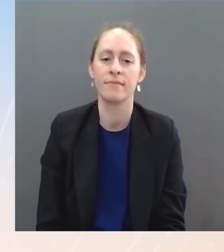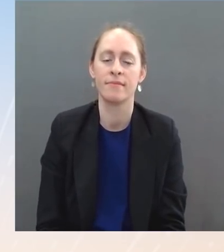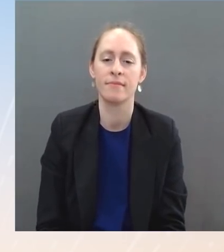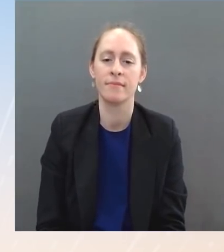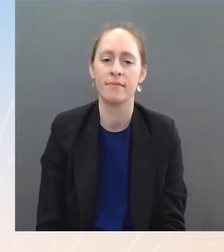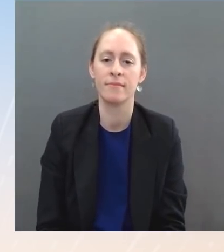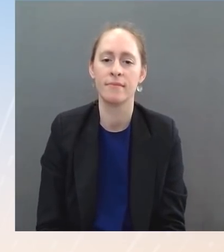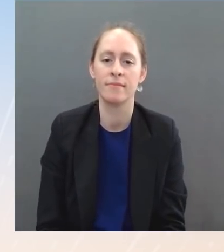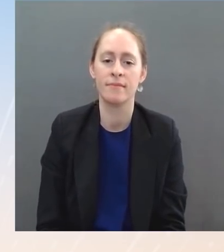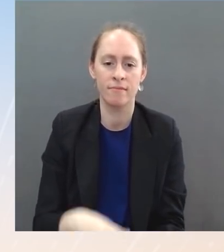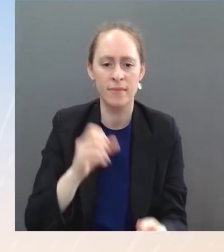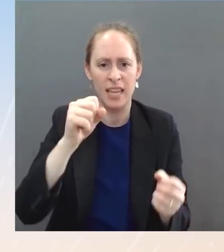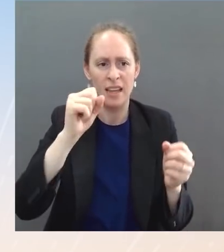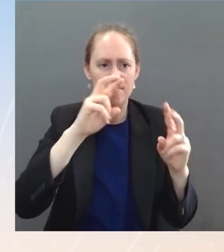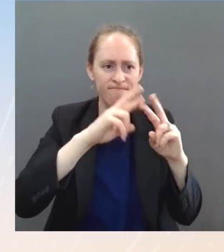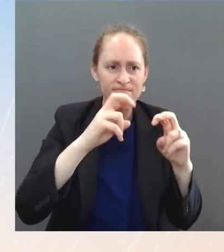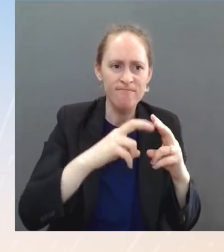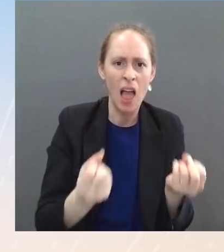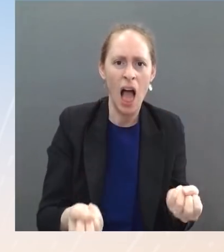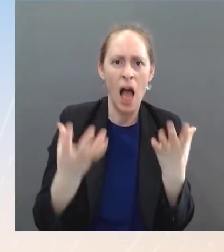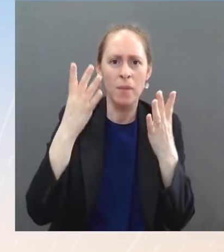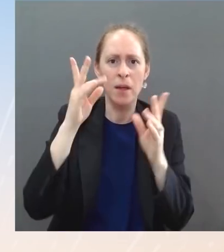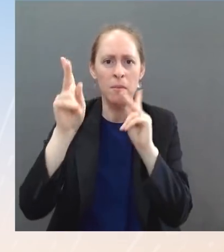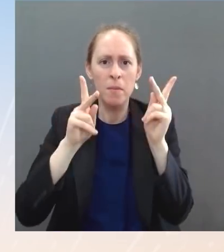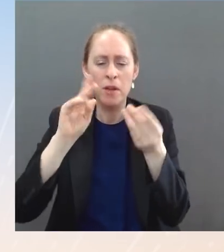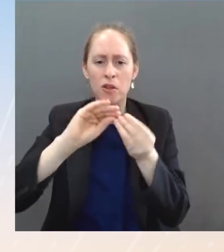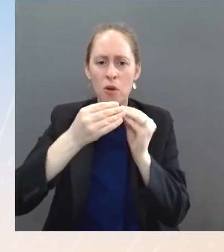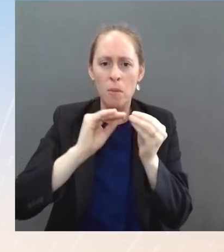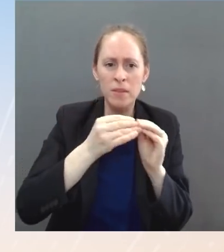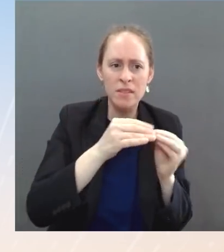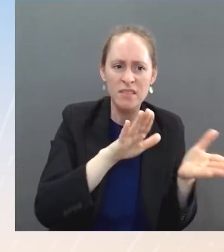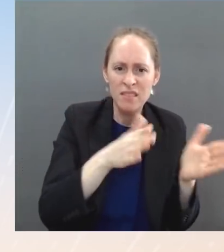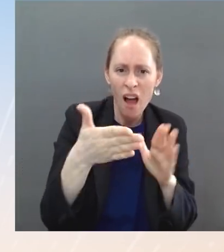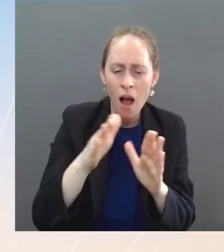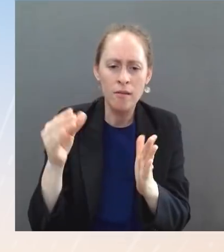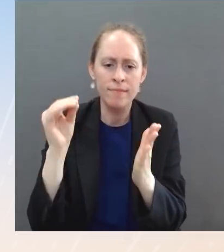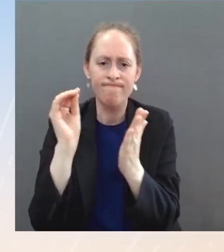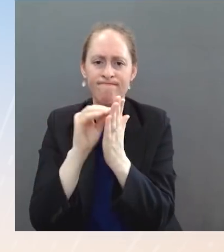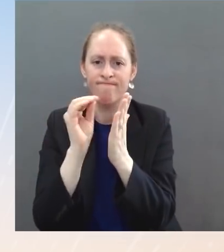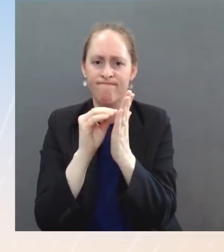and in other instances across Ukraine. The third is international organizations,